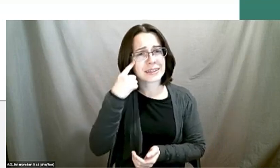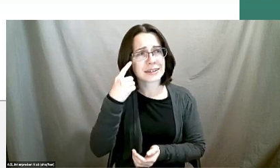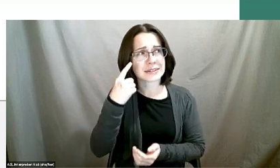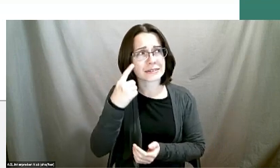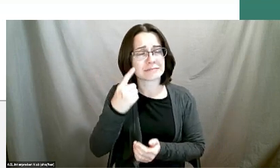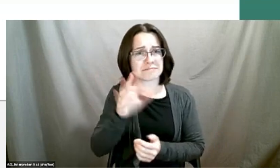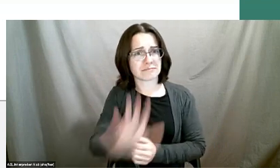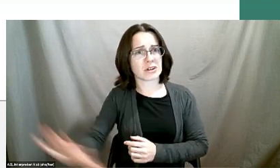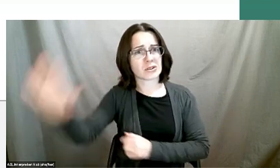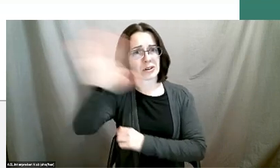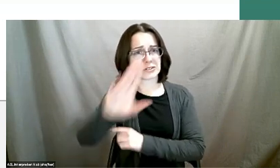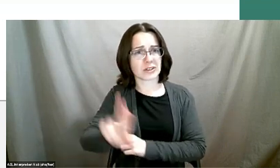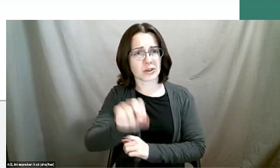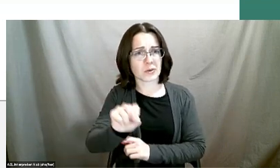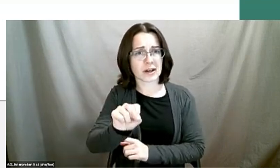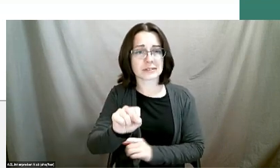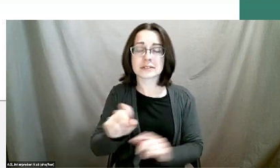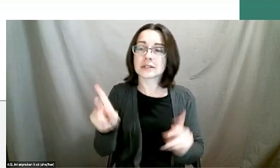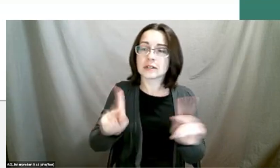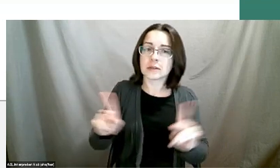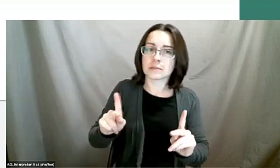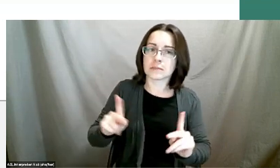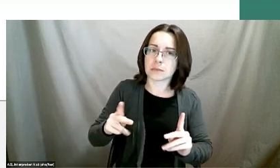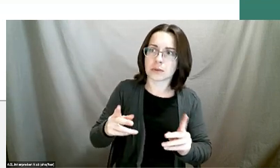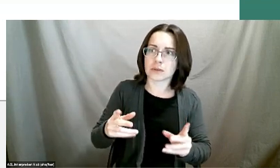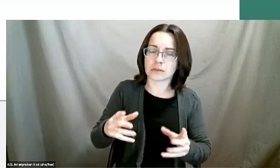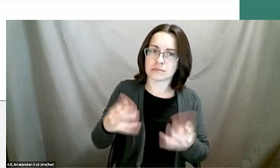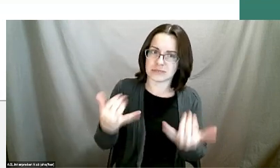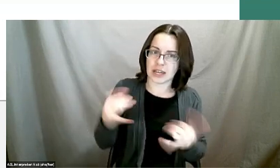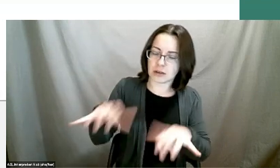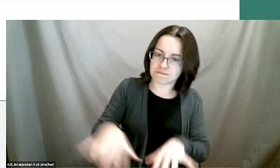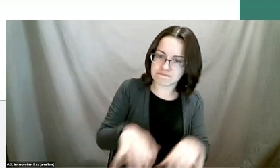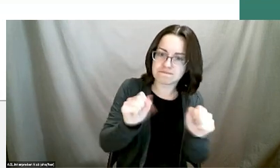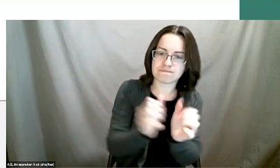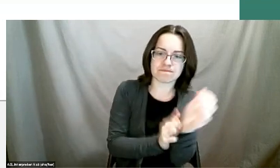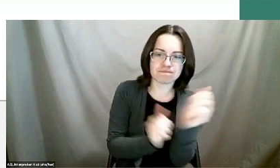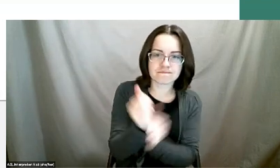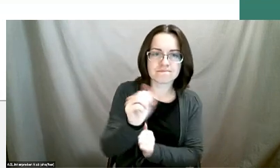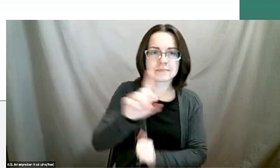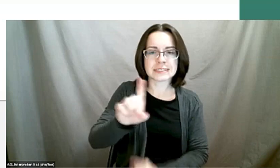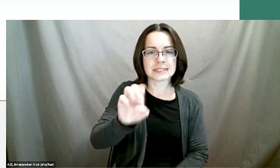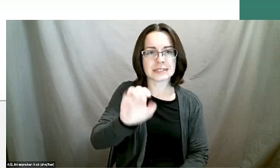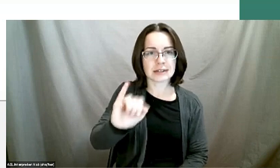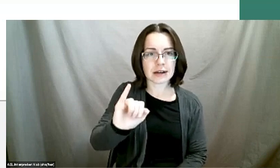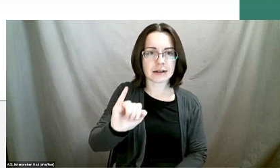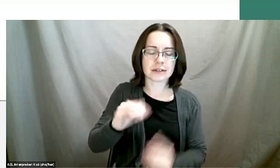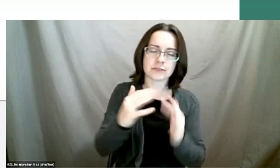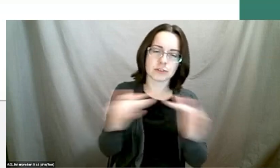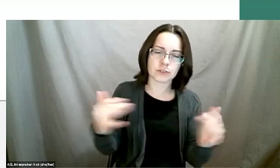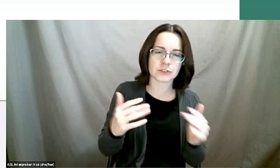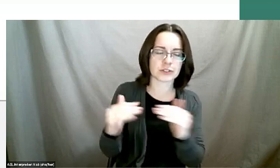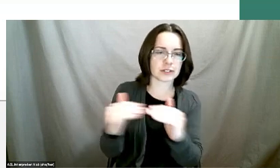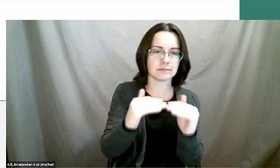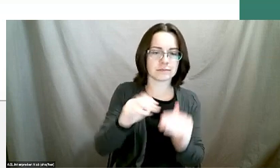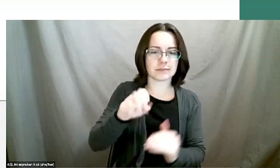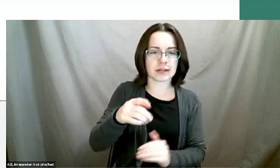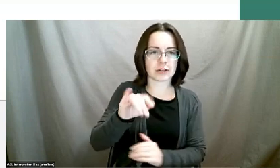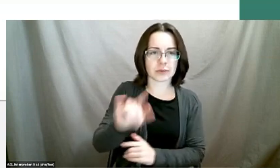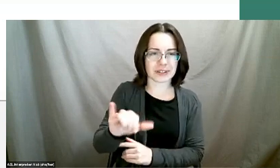people are really embracing DEI work. So diversity, equity and inclusion work. And we've been asked more and more times to